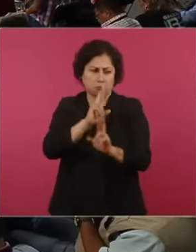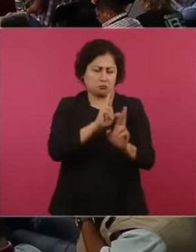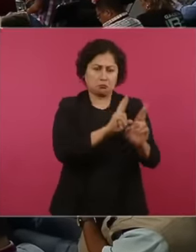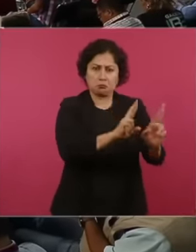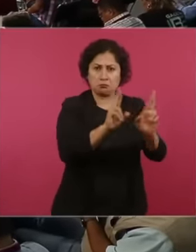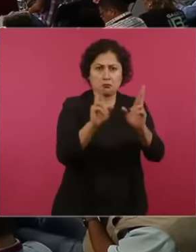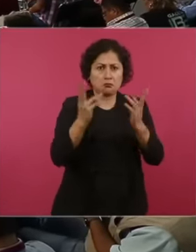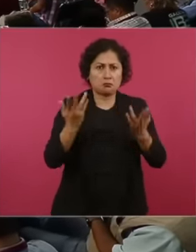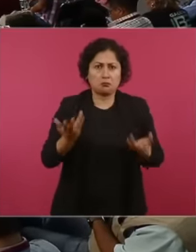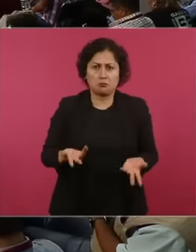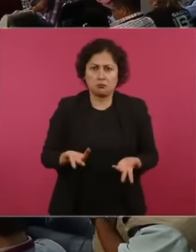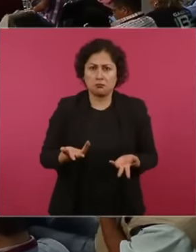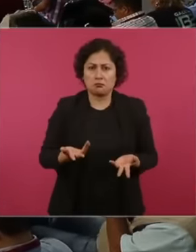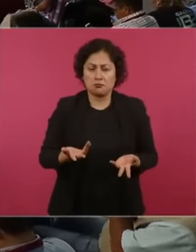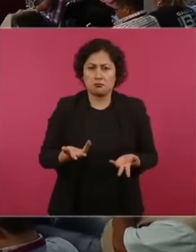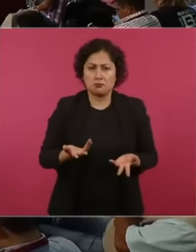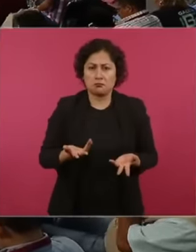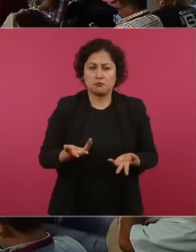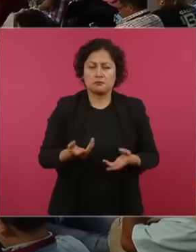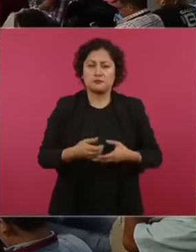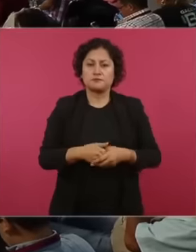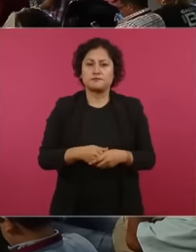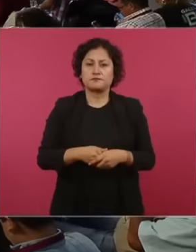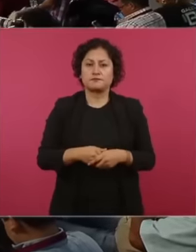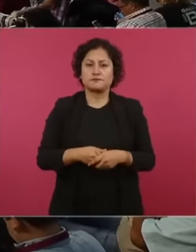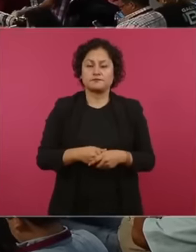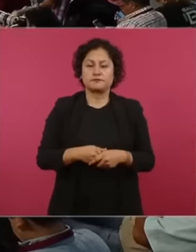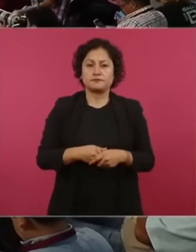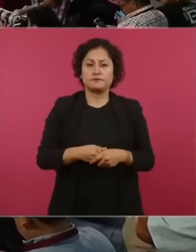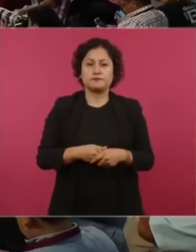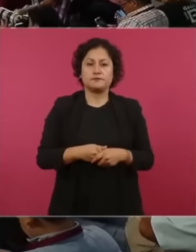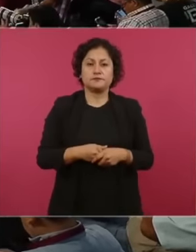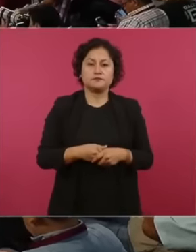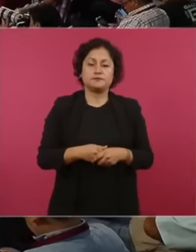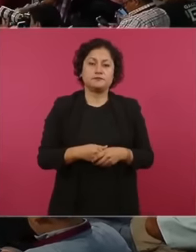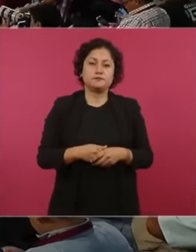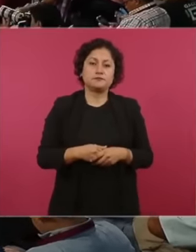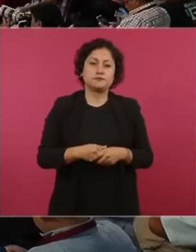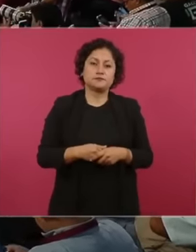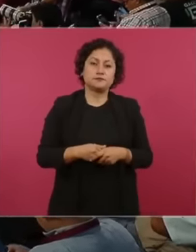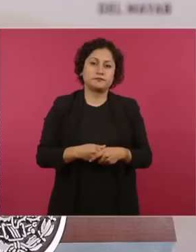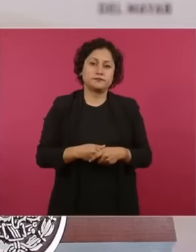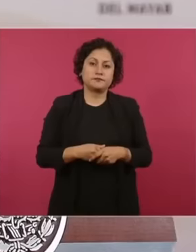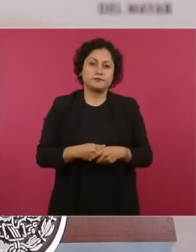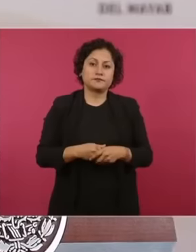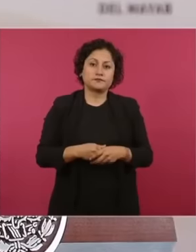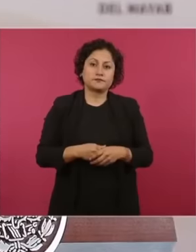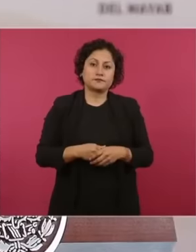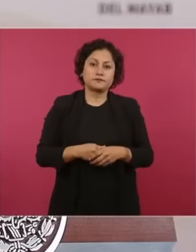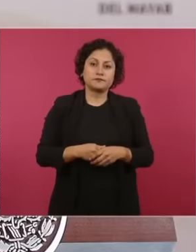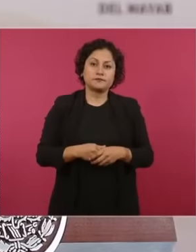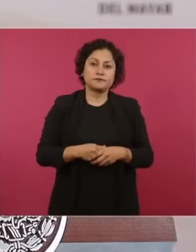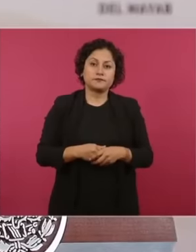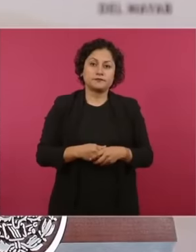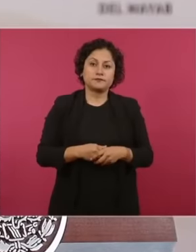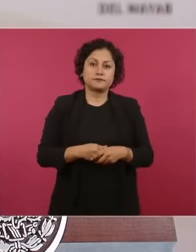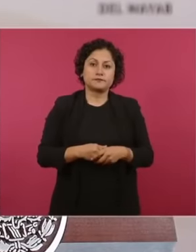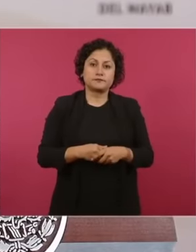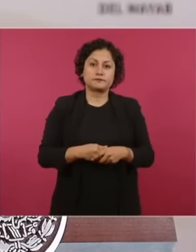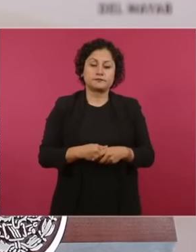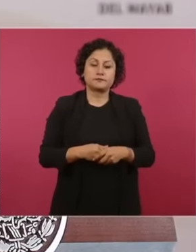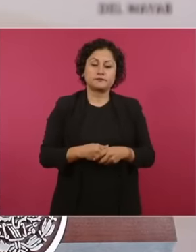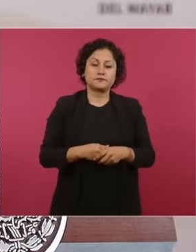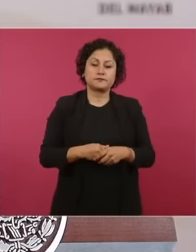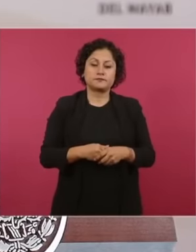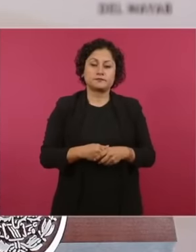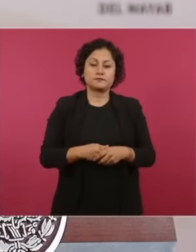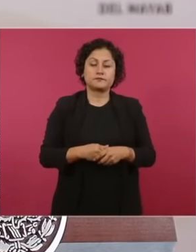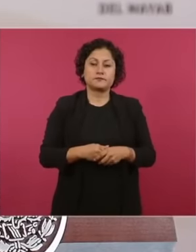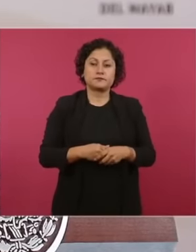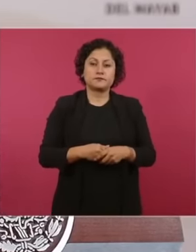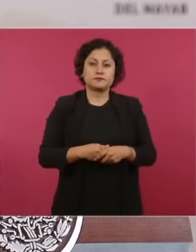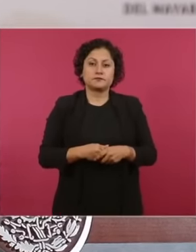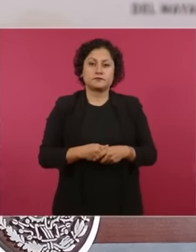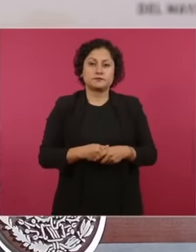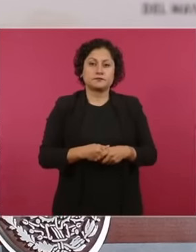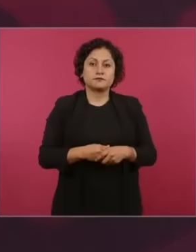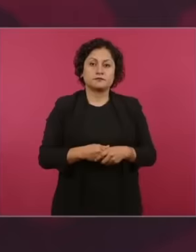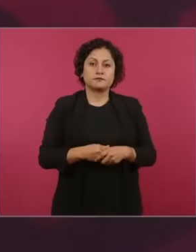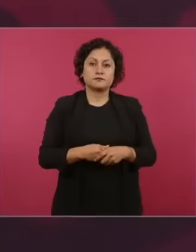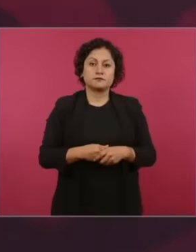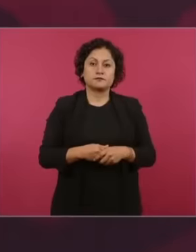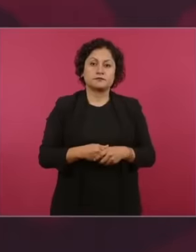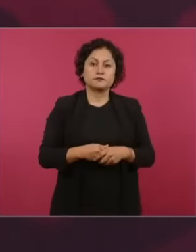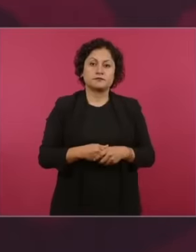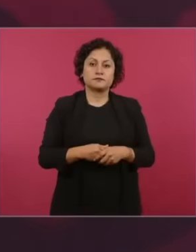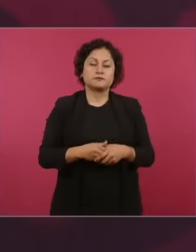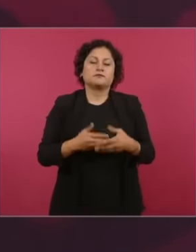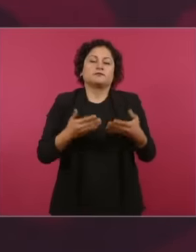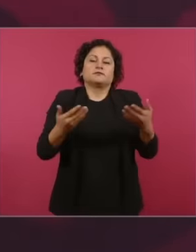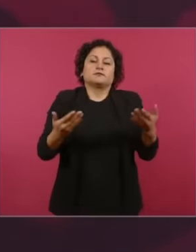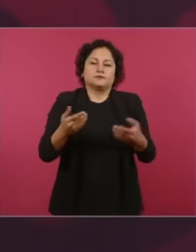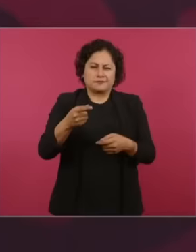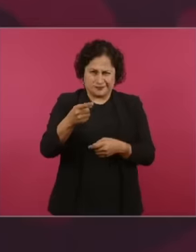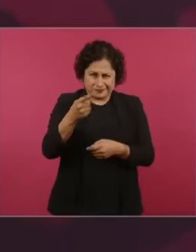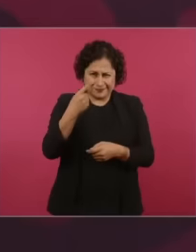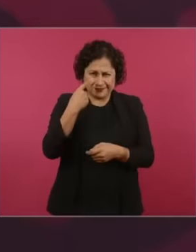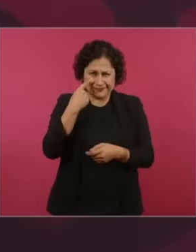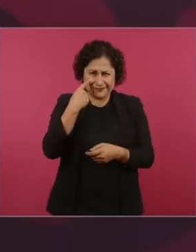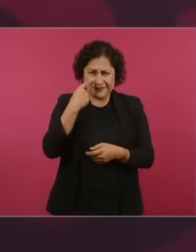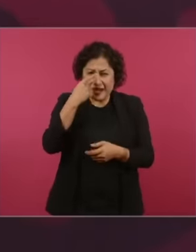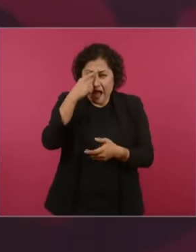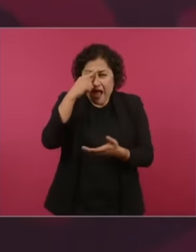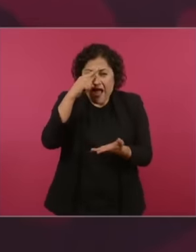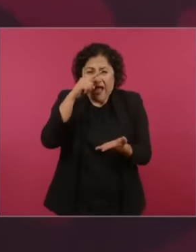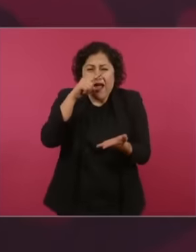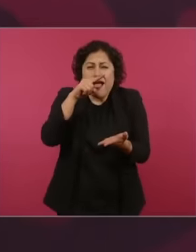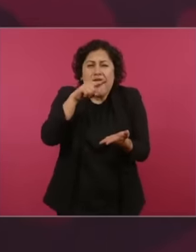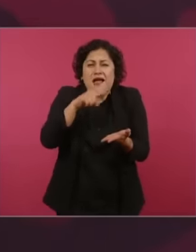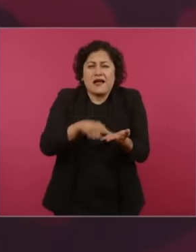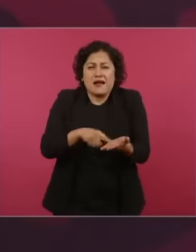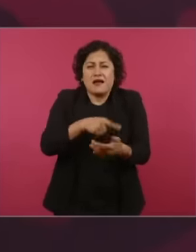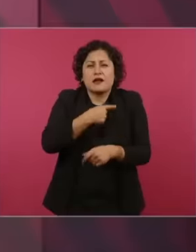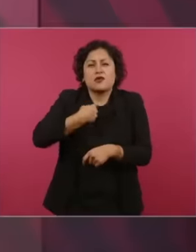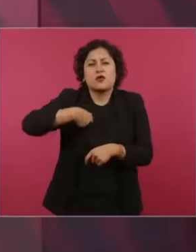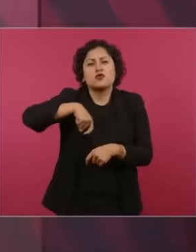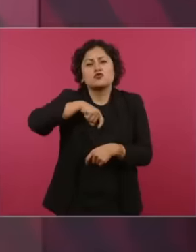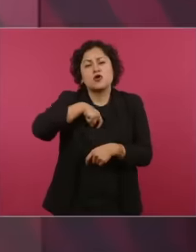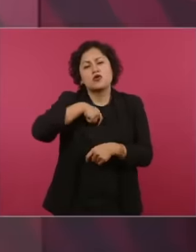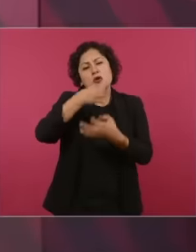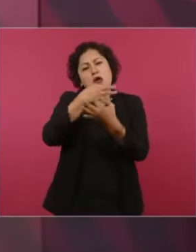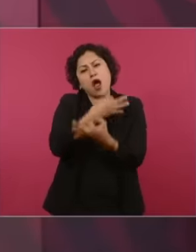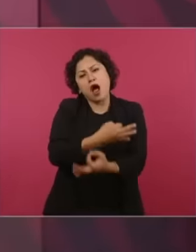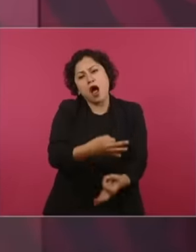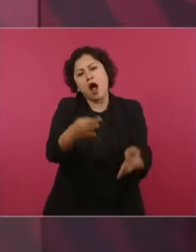declare to them that they violate human rights and political rights and